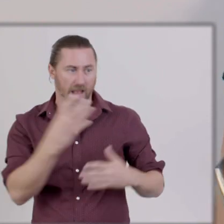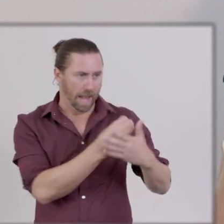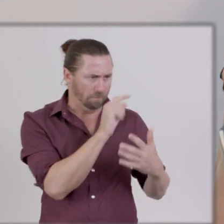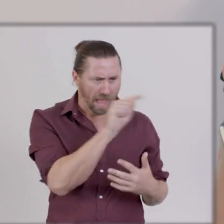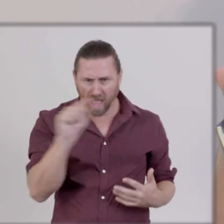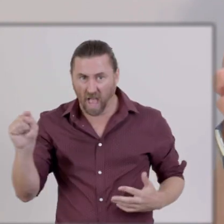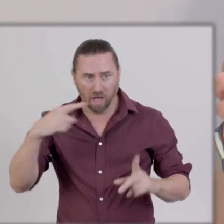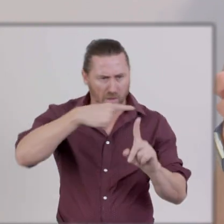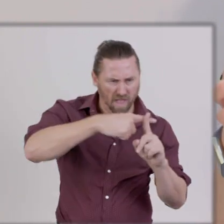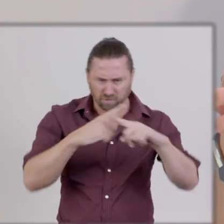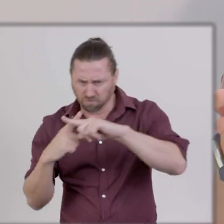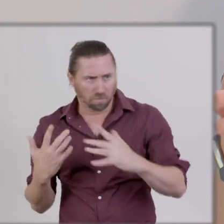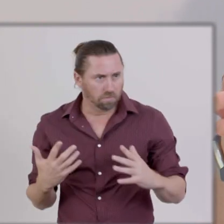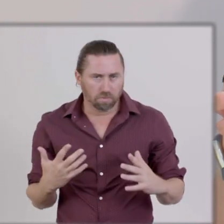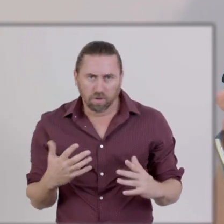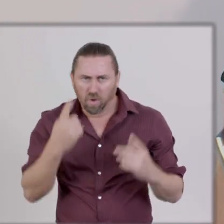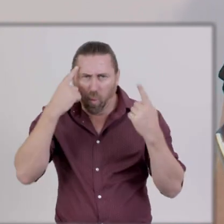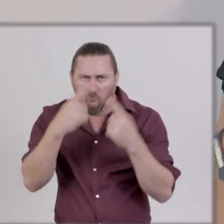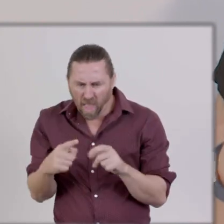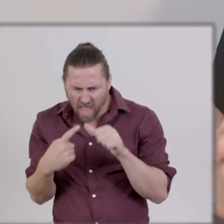How do we work out the answer to this?